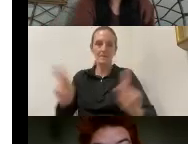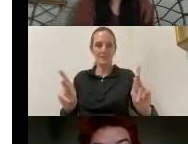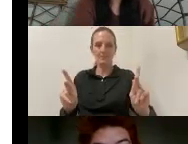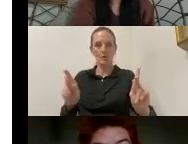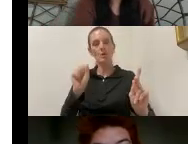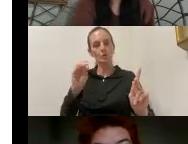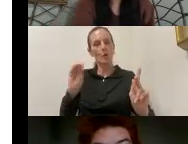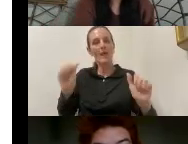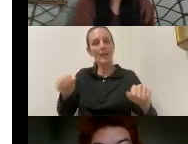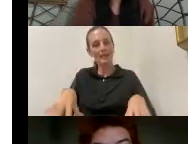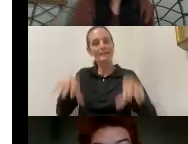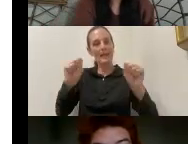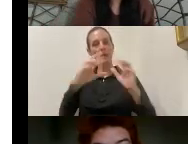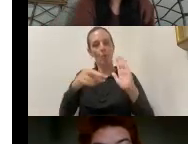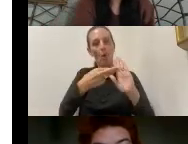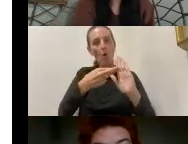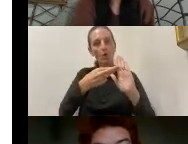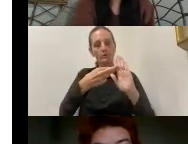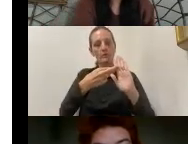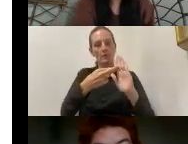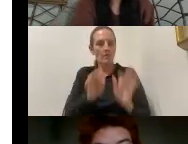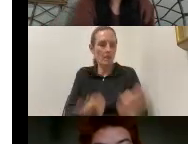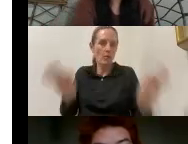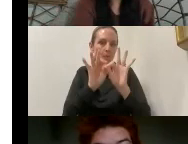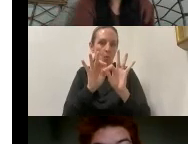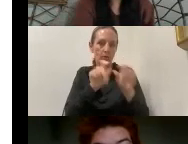roles that are important for us as a Nation.